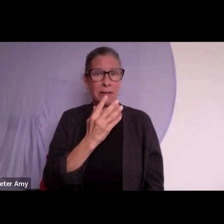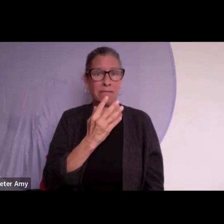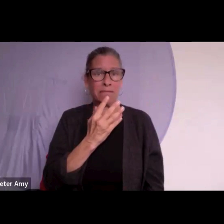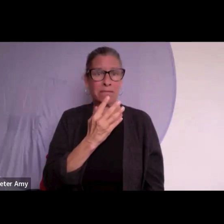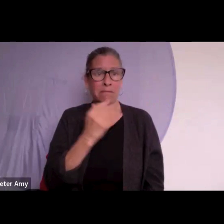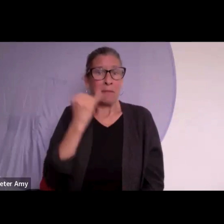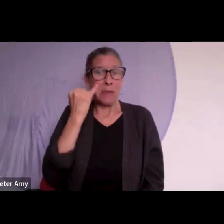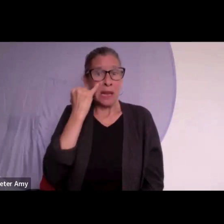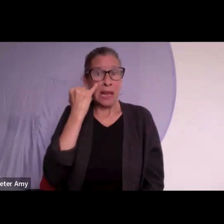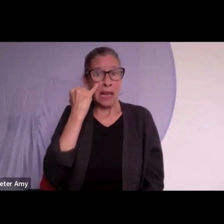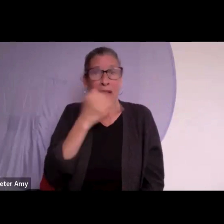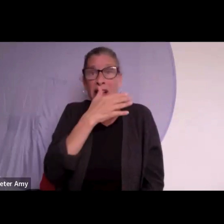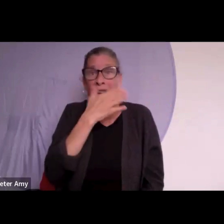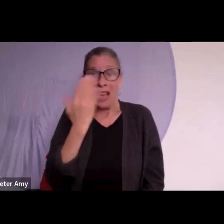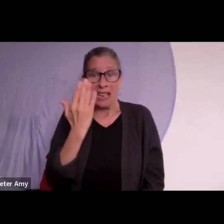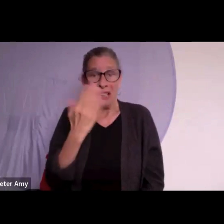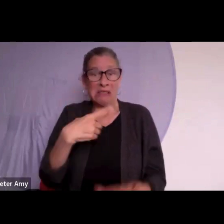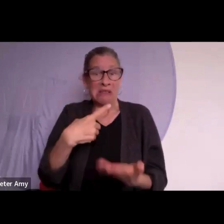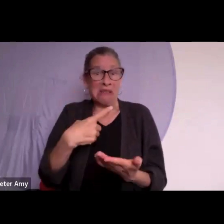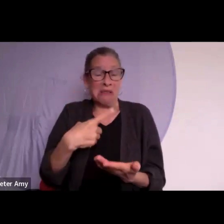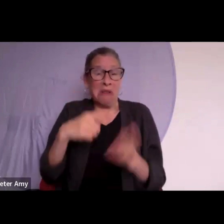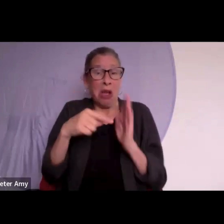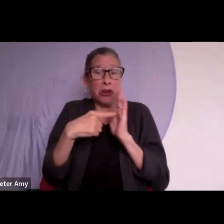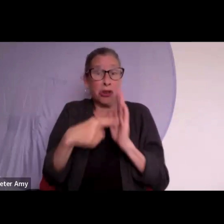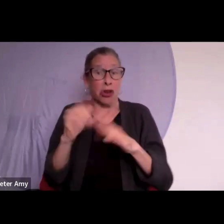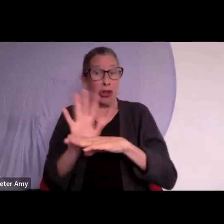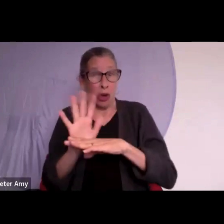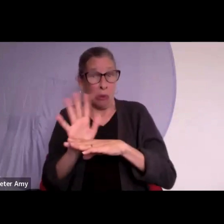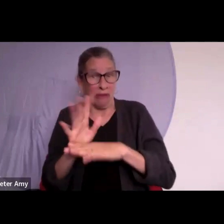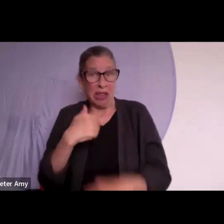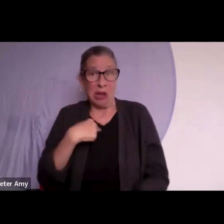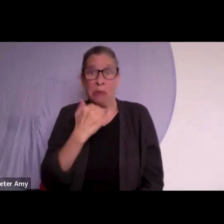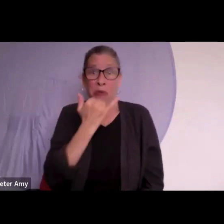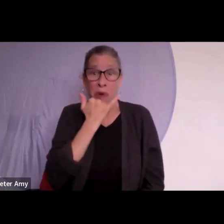showing a film. So we're going to share a little short film as